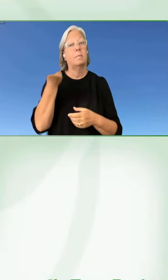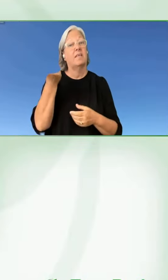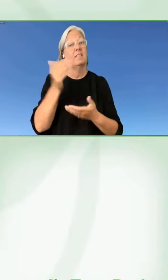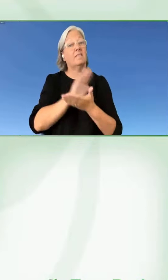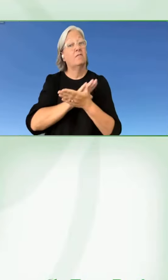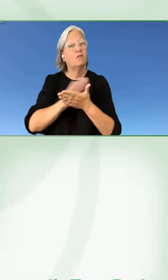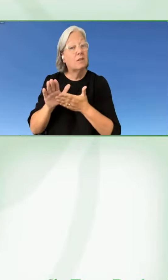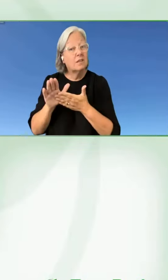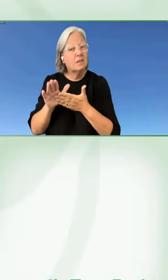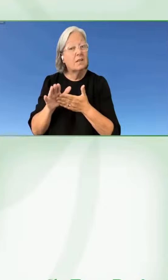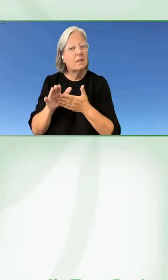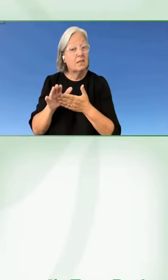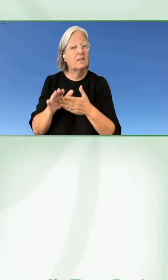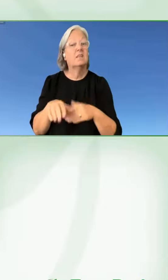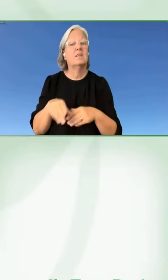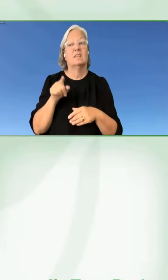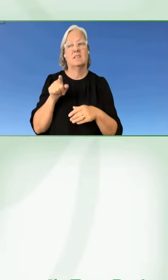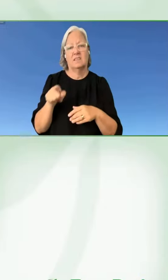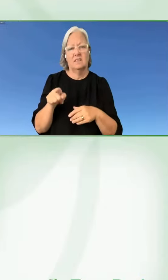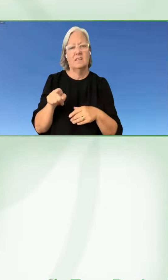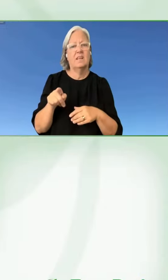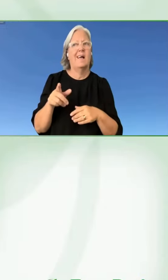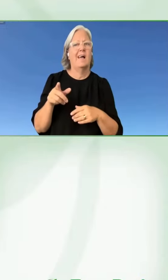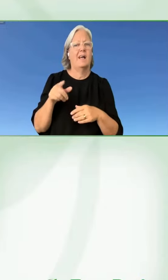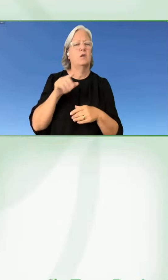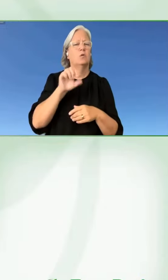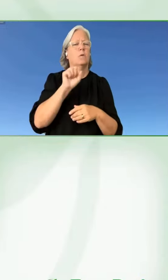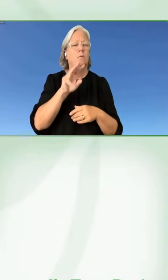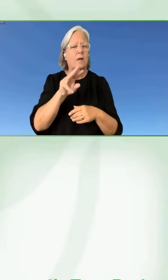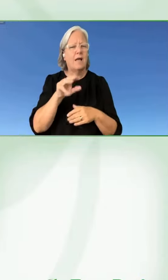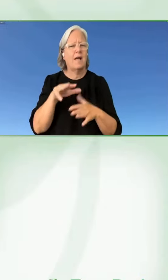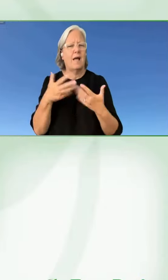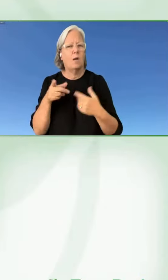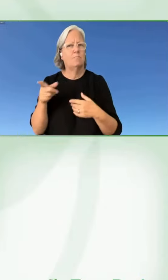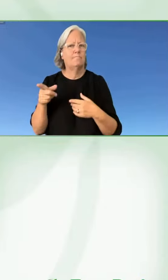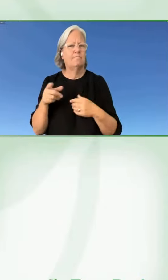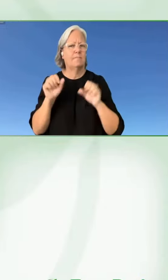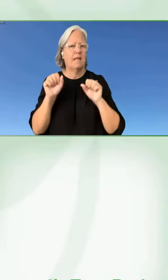What it does is it makes images accessible.